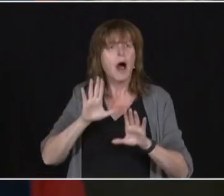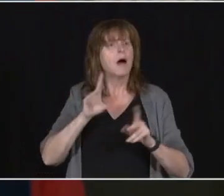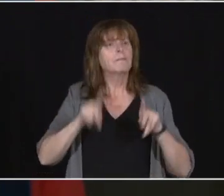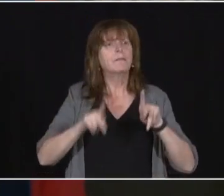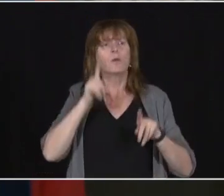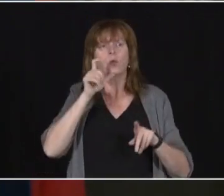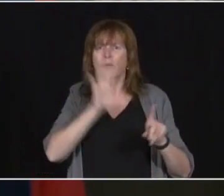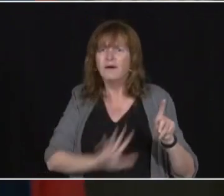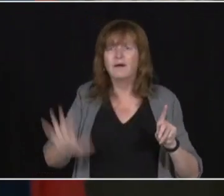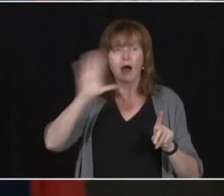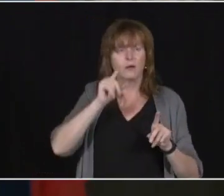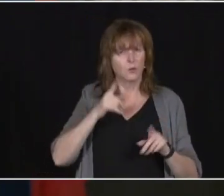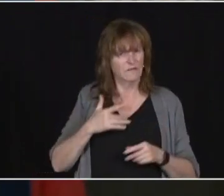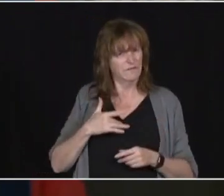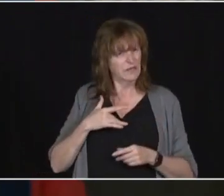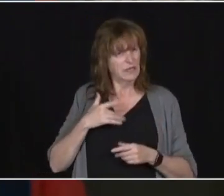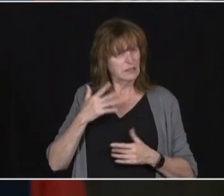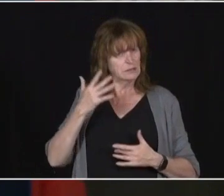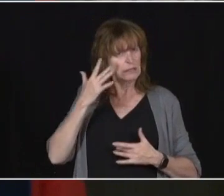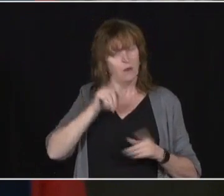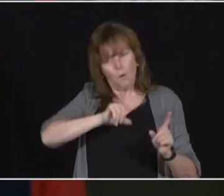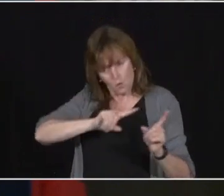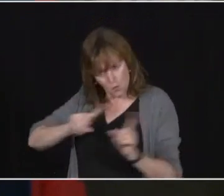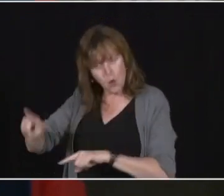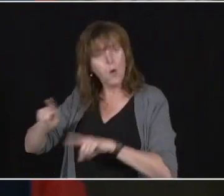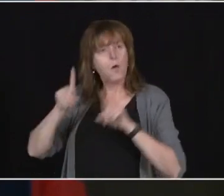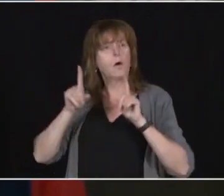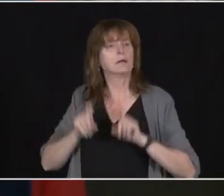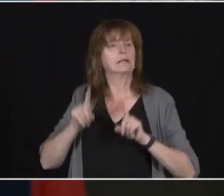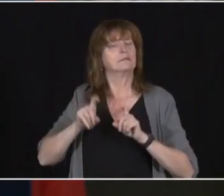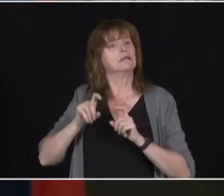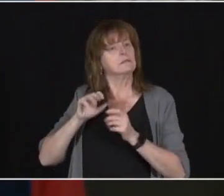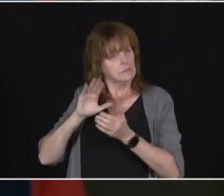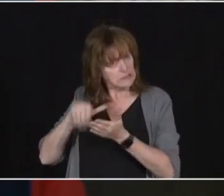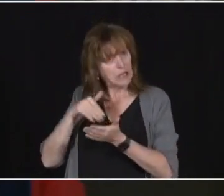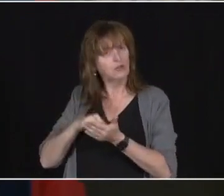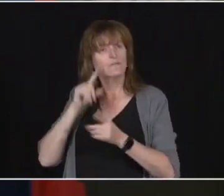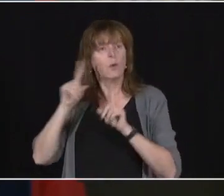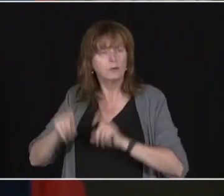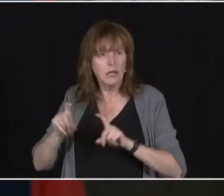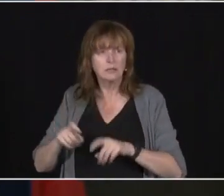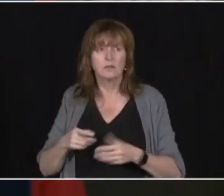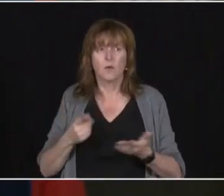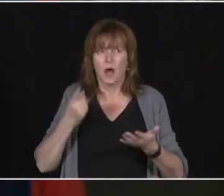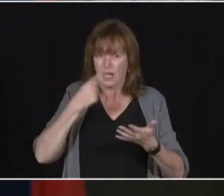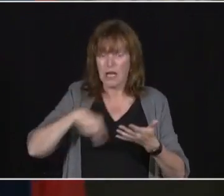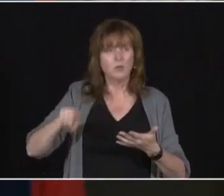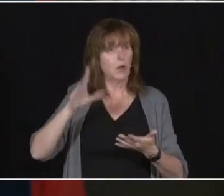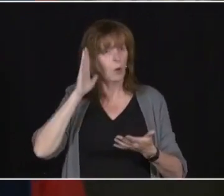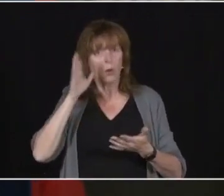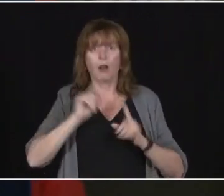We are launching a program next week that will be going into areas. Everything from trucking associations